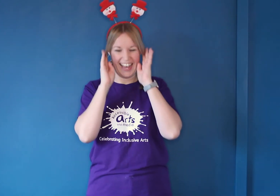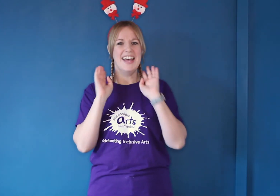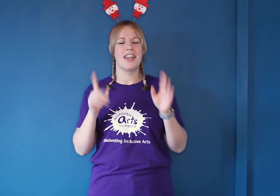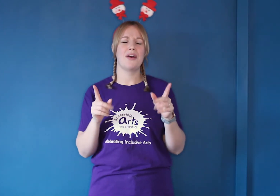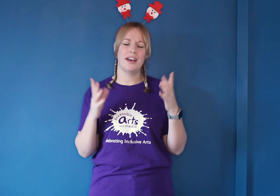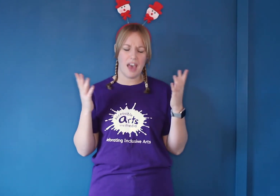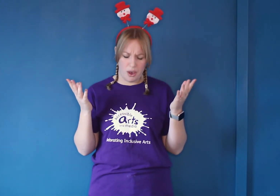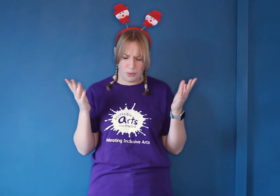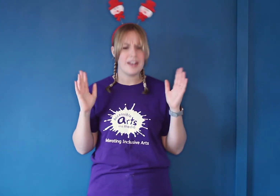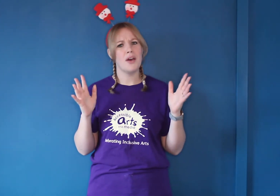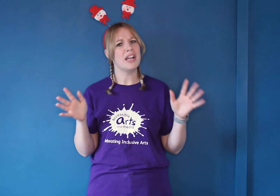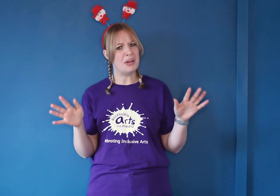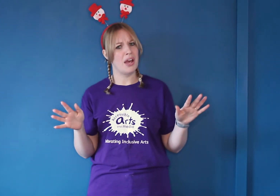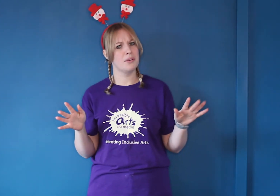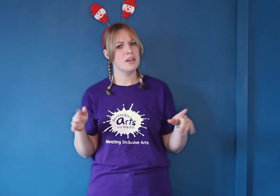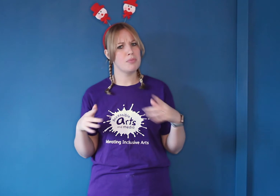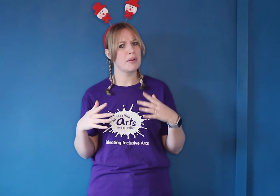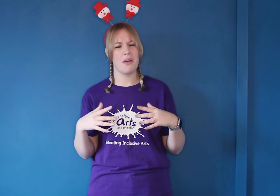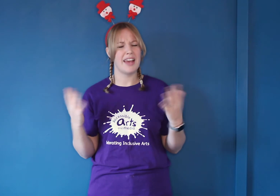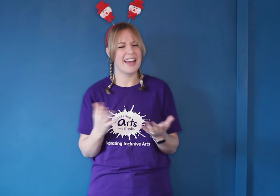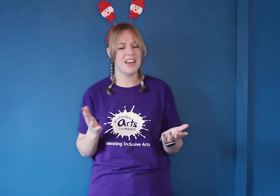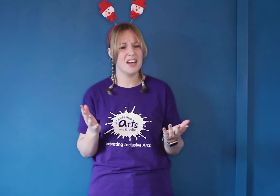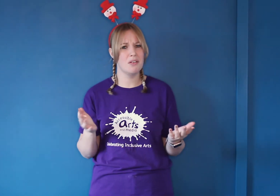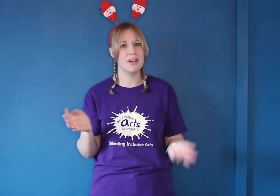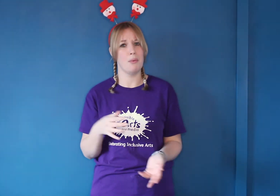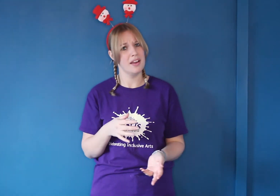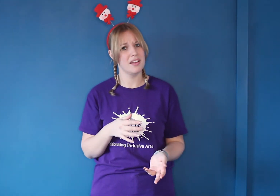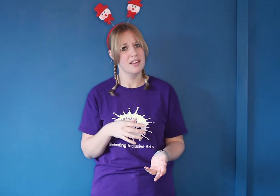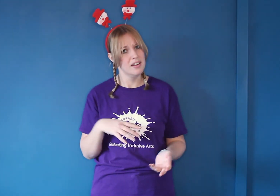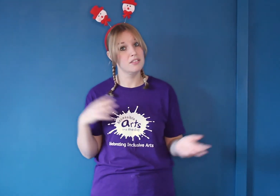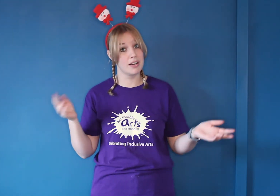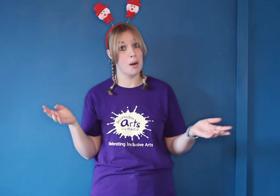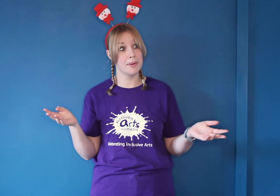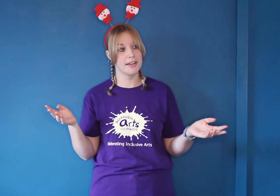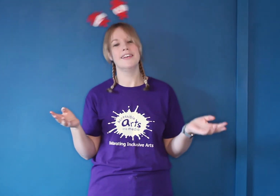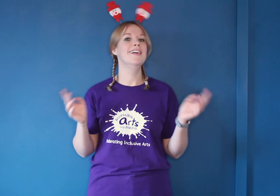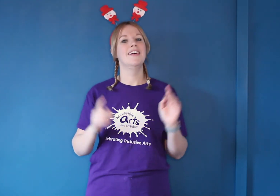Now I know, I know, I know. You’re probably going ‘Hannah we know it, it’s really popular’.